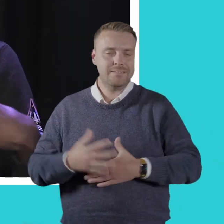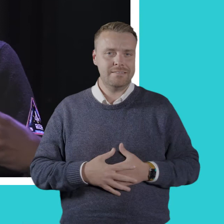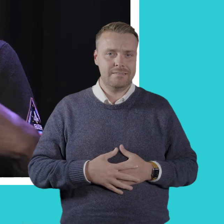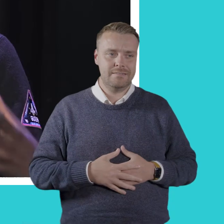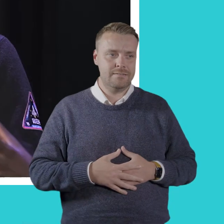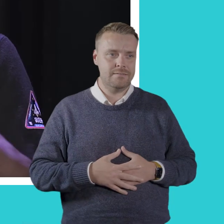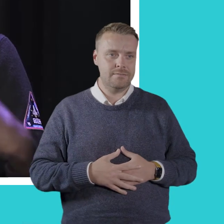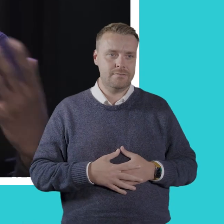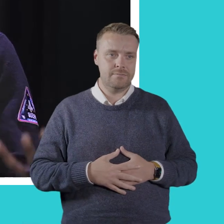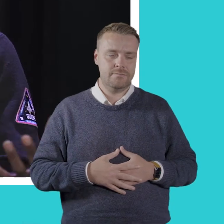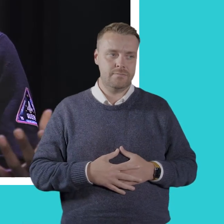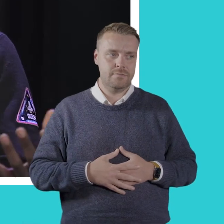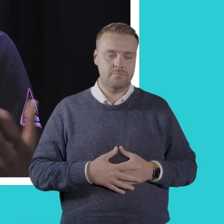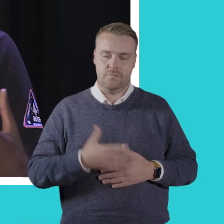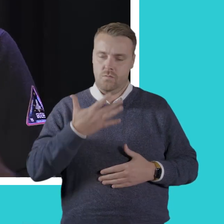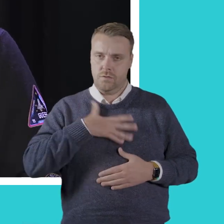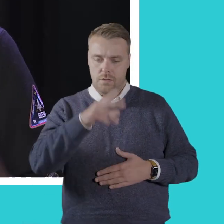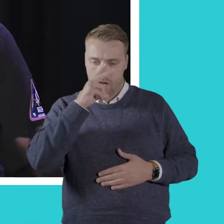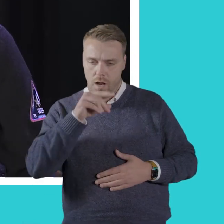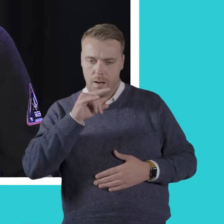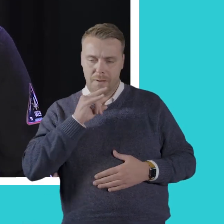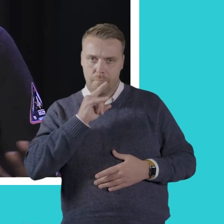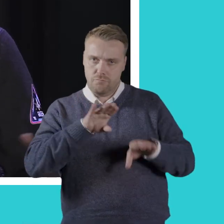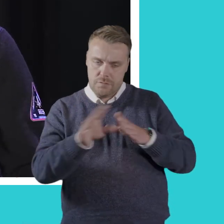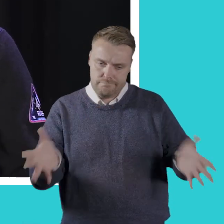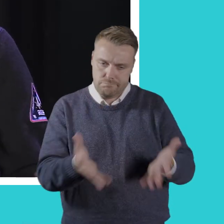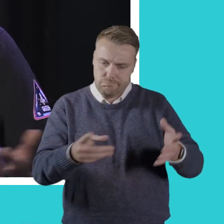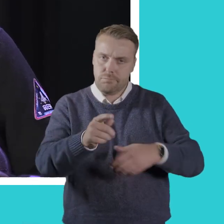people in positions to become leaders because again I can speak for myself I'm not perfect.